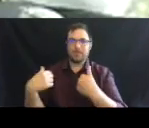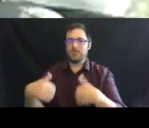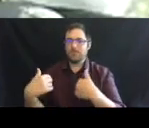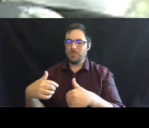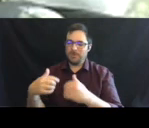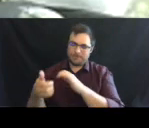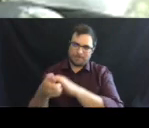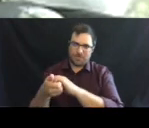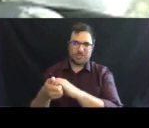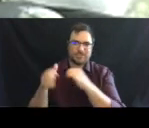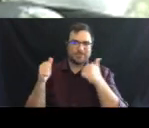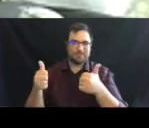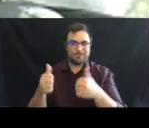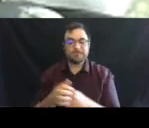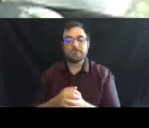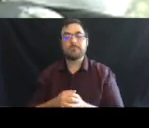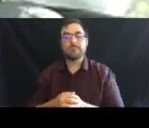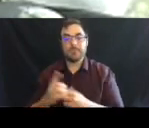Our early intervention supports and services are really